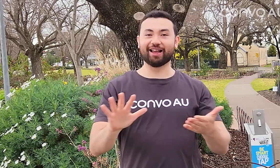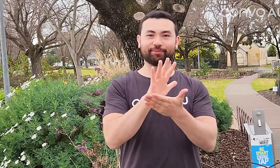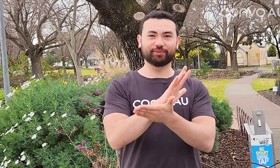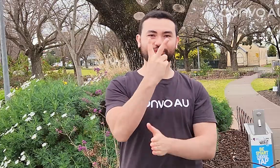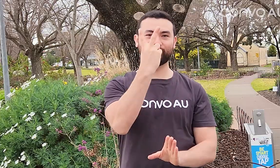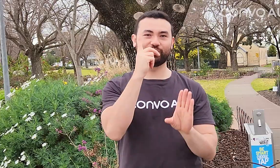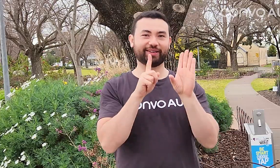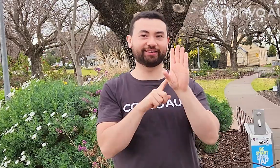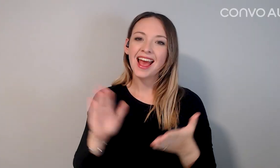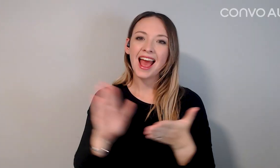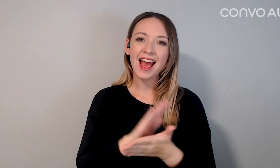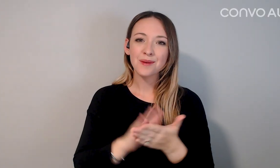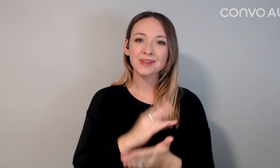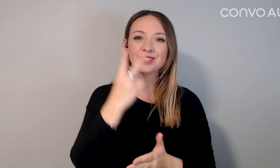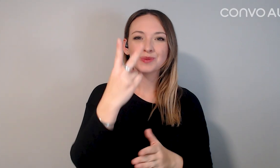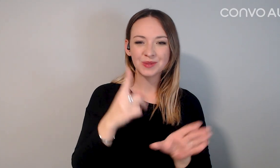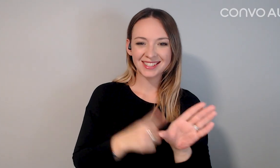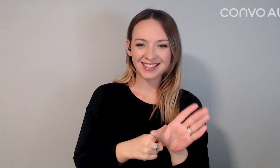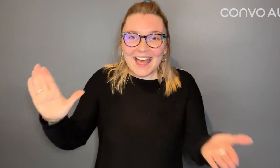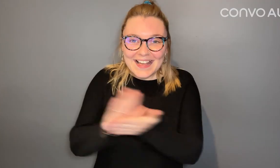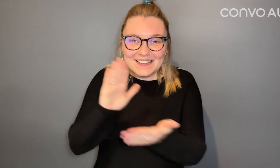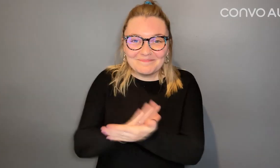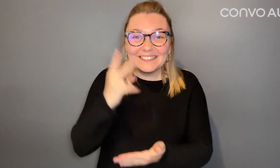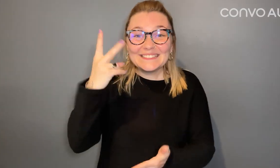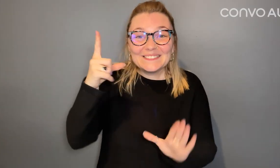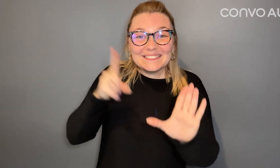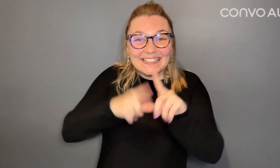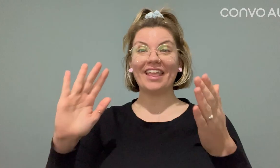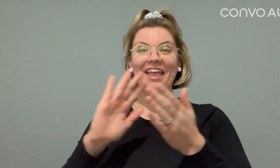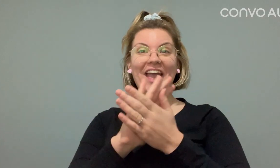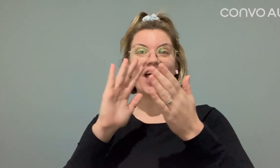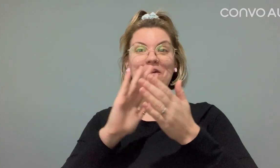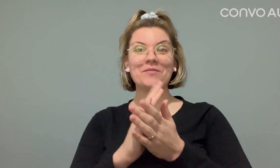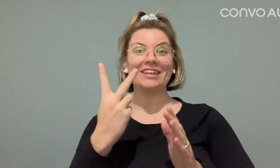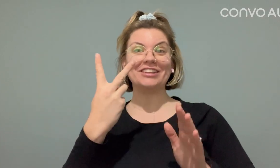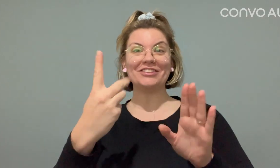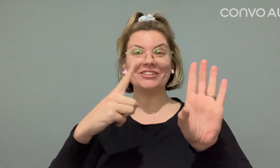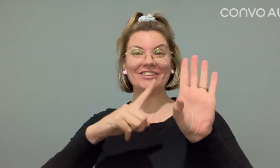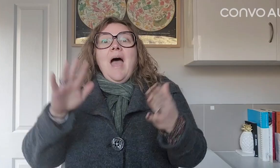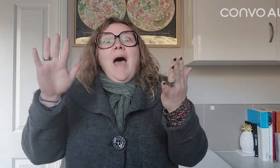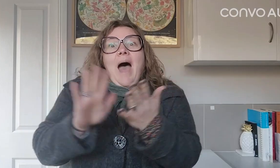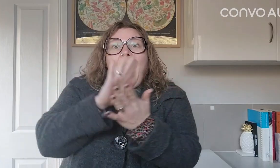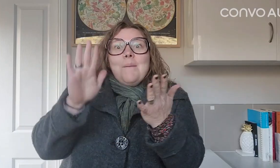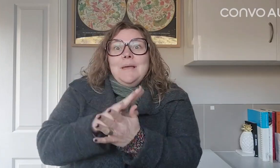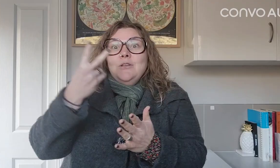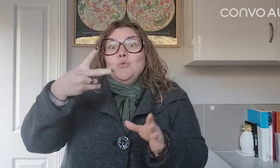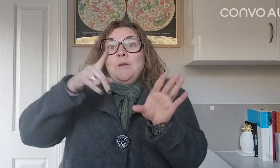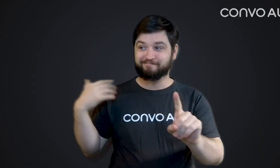Happy 2 years